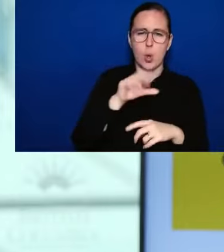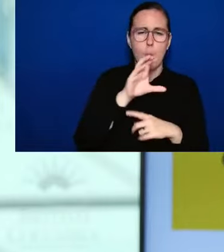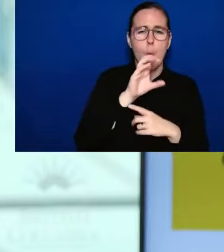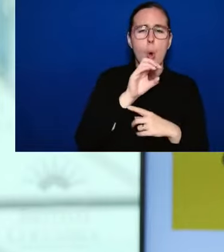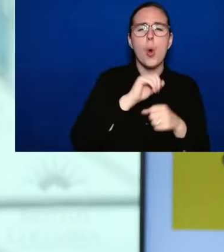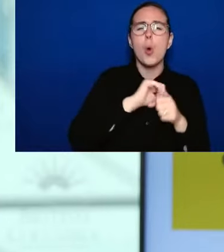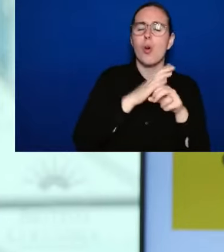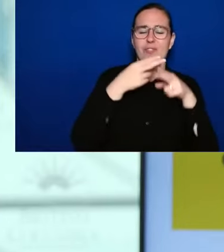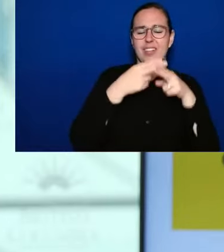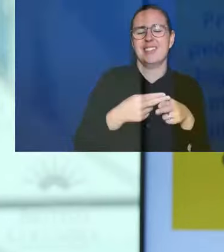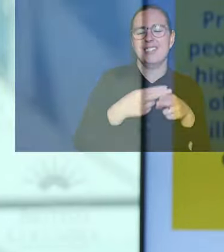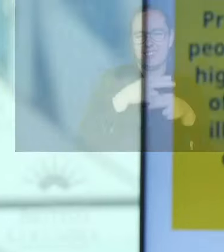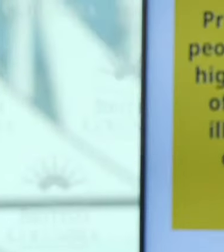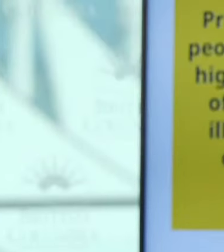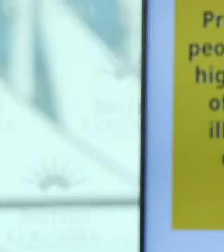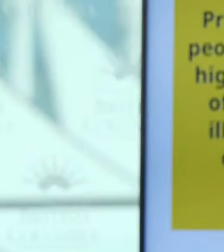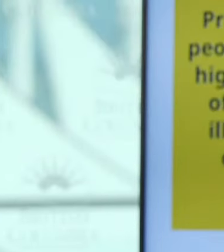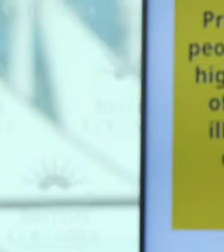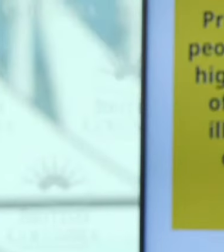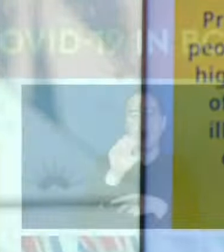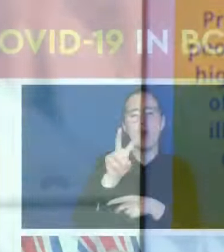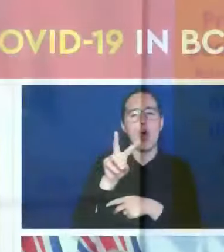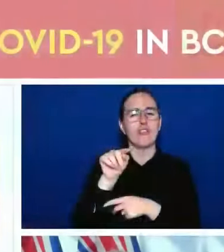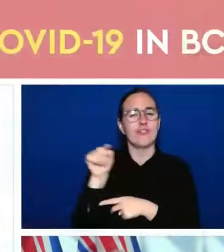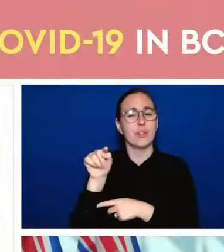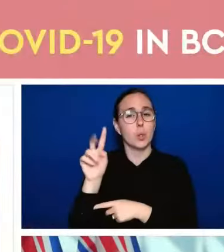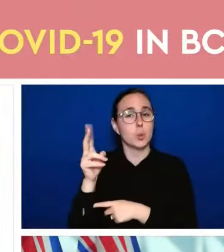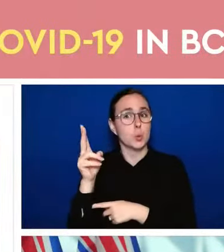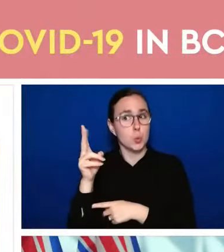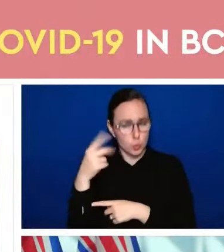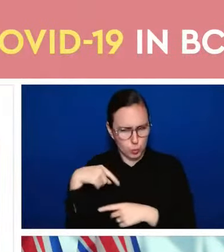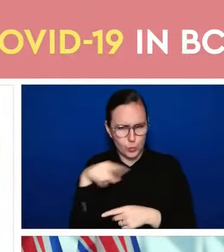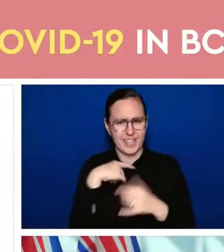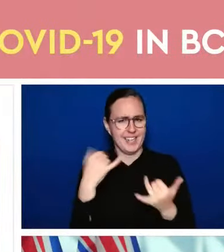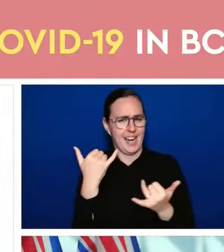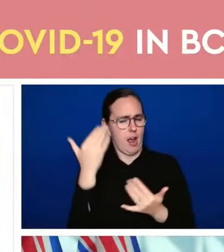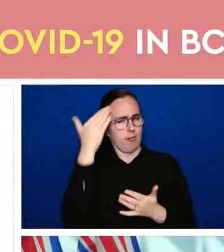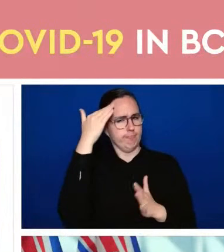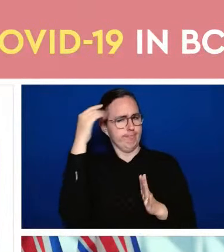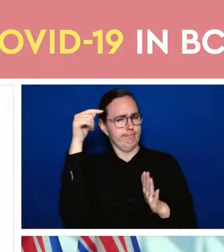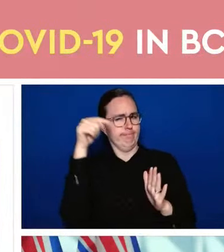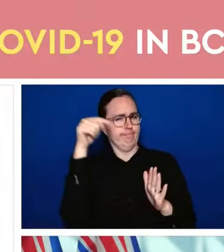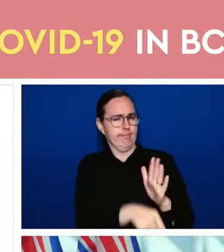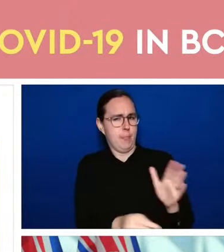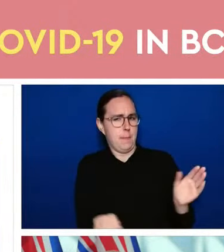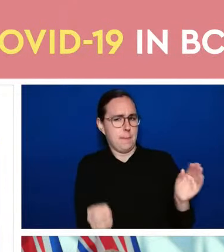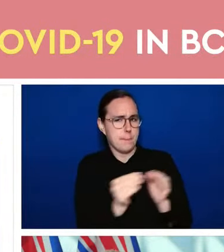approach remains the same we are the highest priorities are